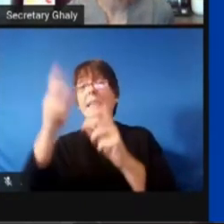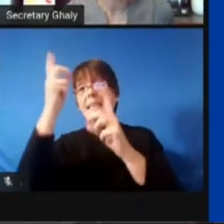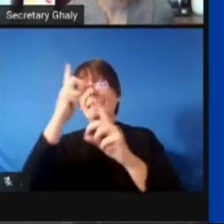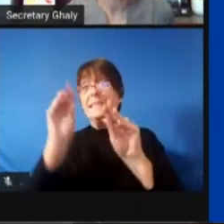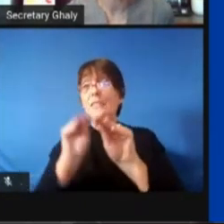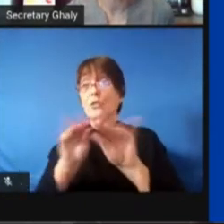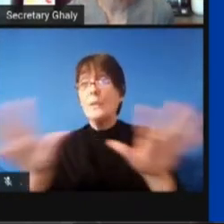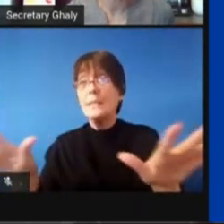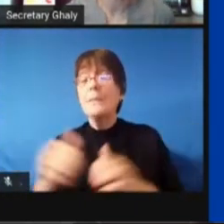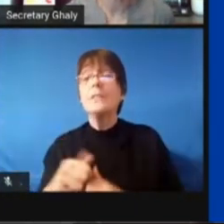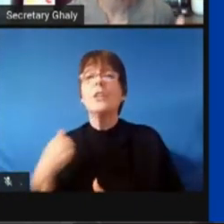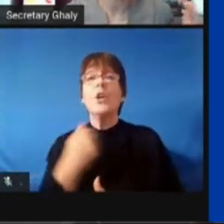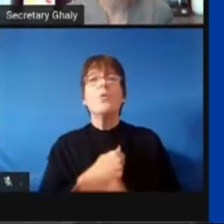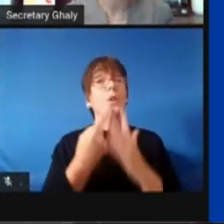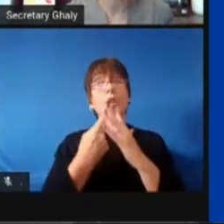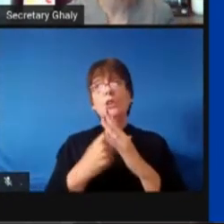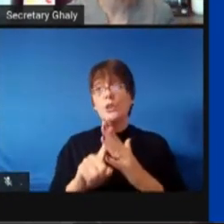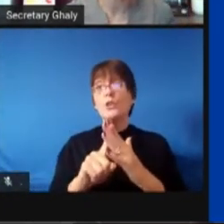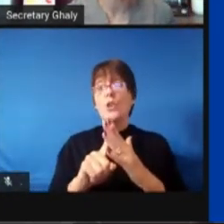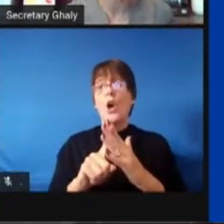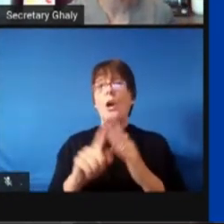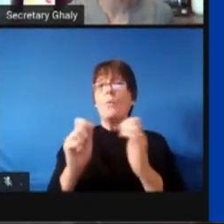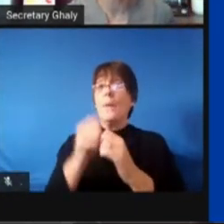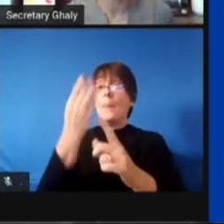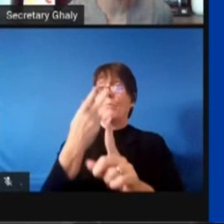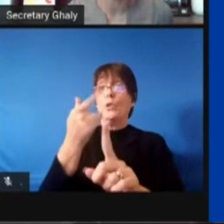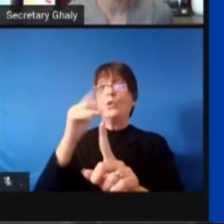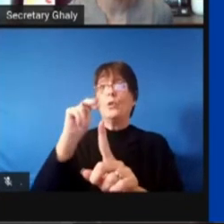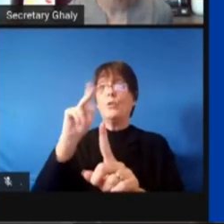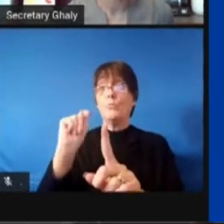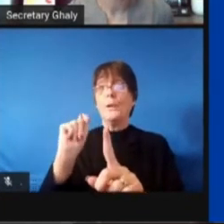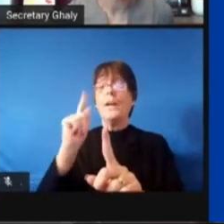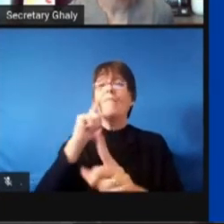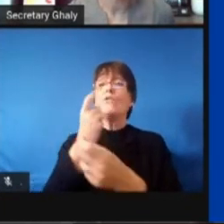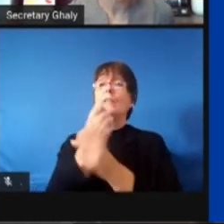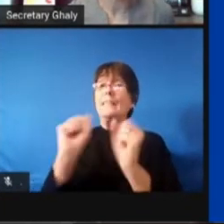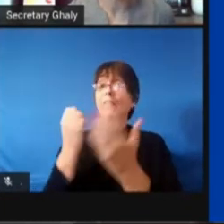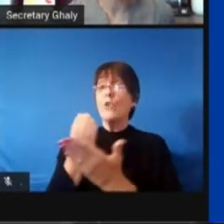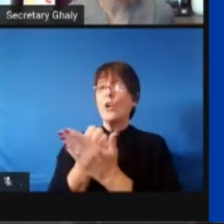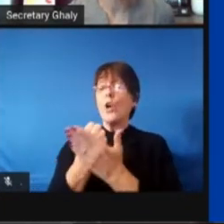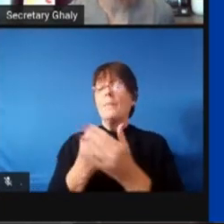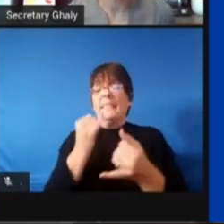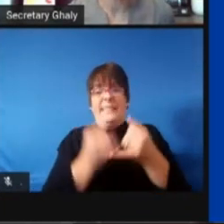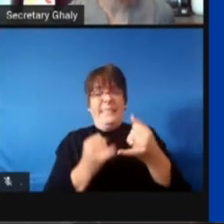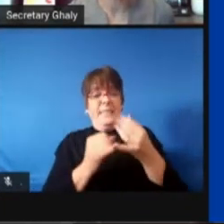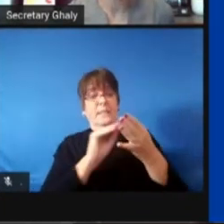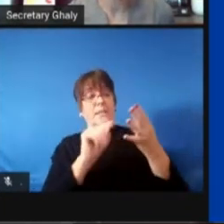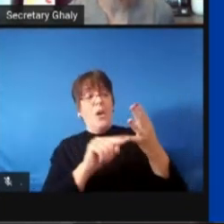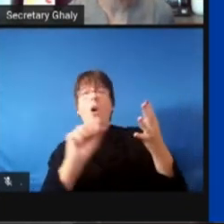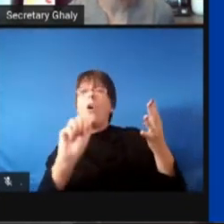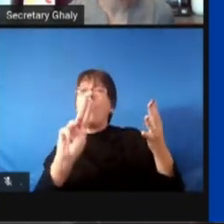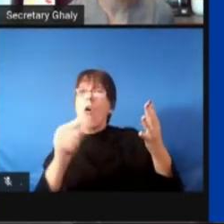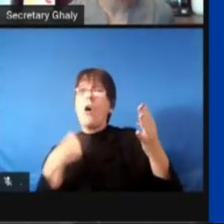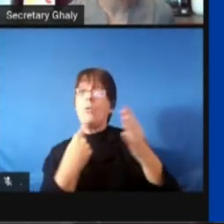CURVE AND WHAT IS HAPPENING IN OUR STATE. THIS SHOWS US HOW WE HAVE MOVED AS A STATE WITH THE CHANGES IN DISEASE TRANSMISSION.